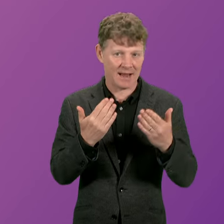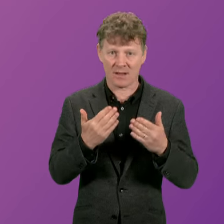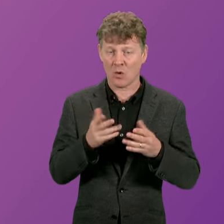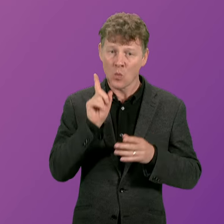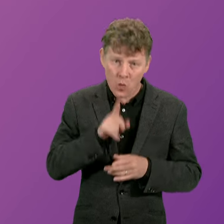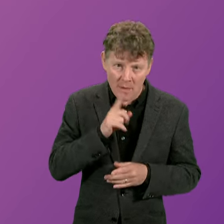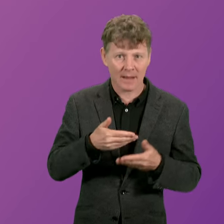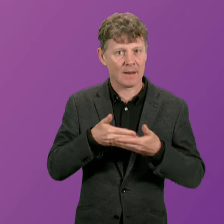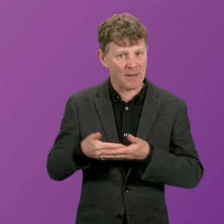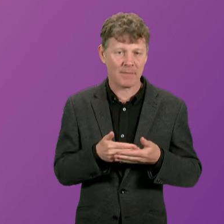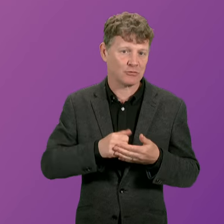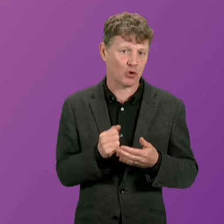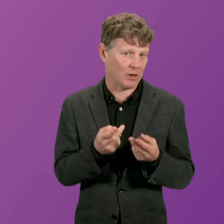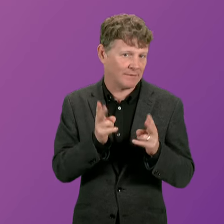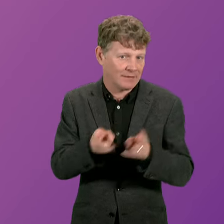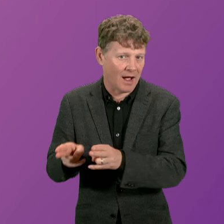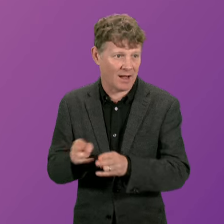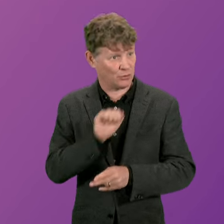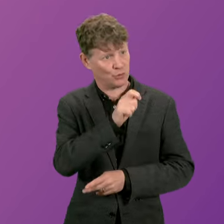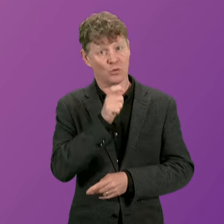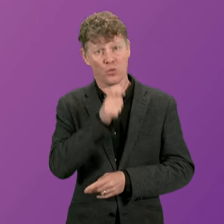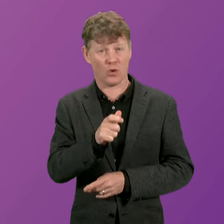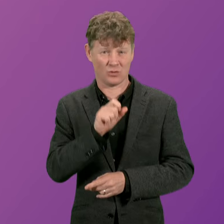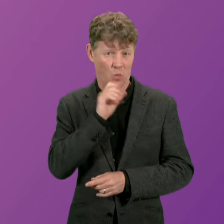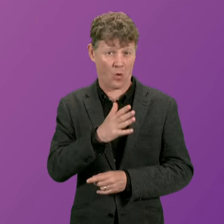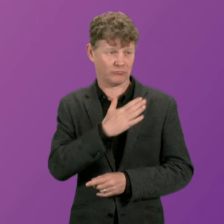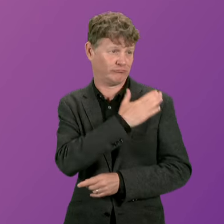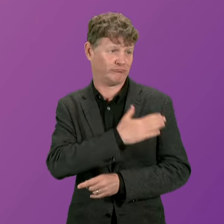so the First Minister’s words will not reassure anyone. Today, I have had written answers from